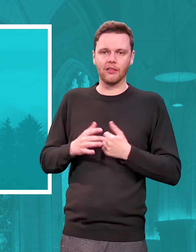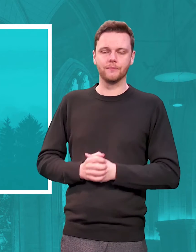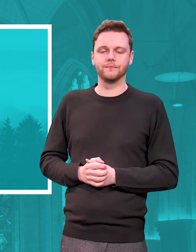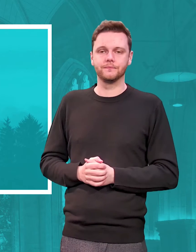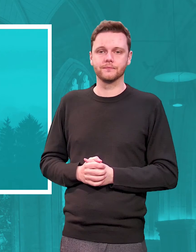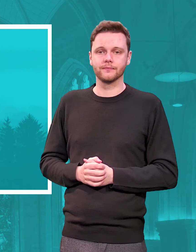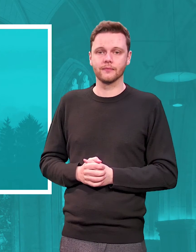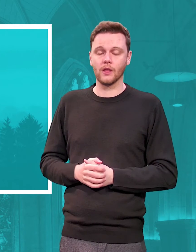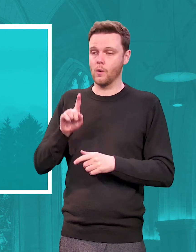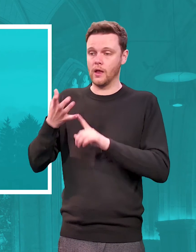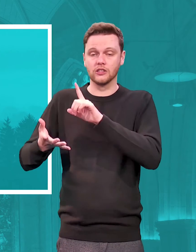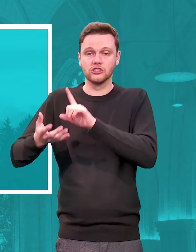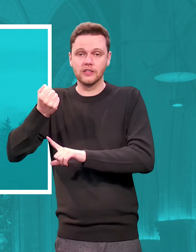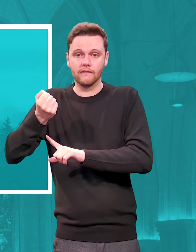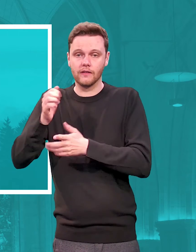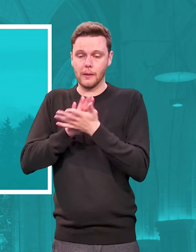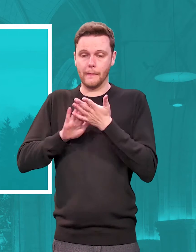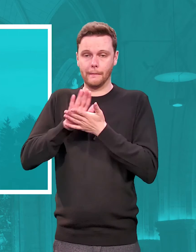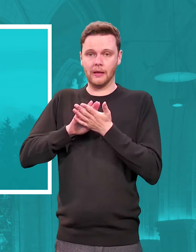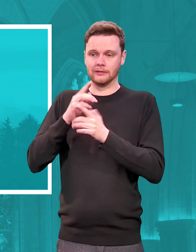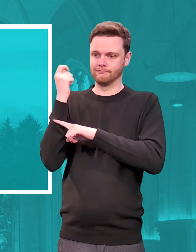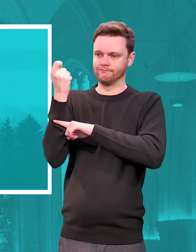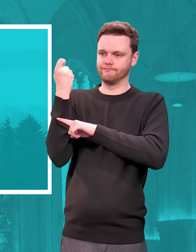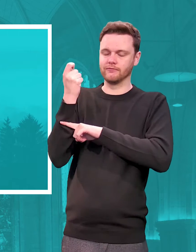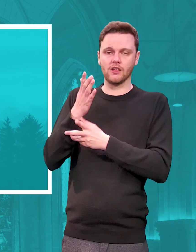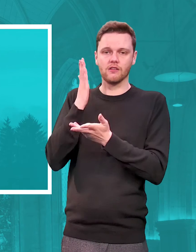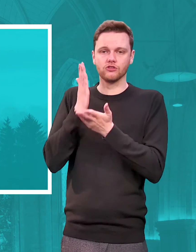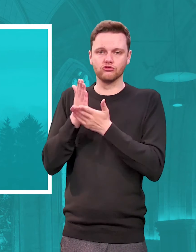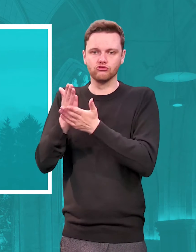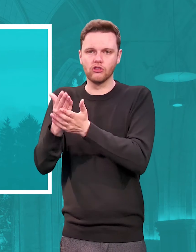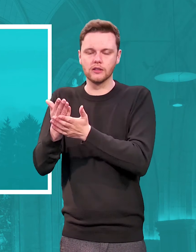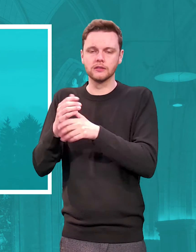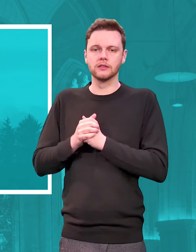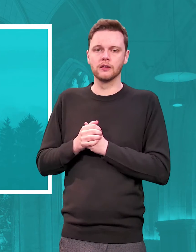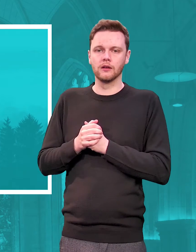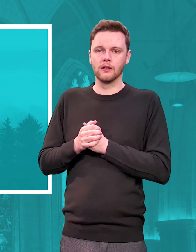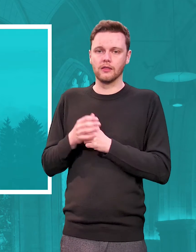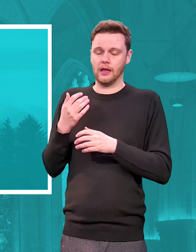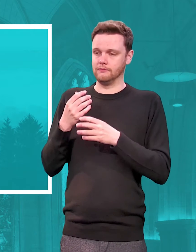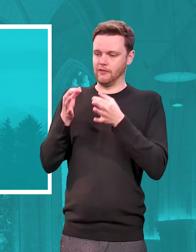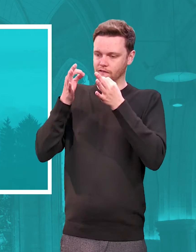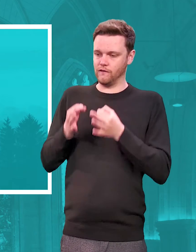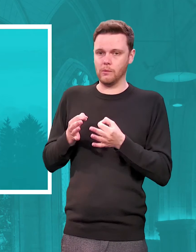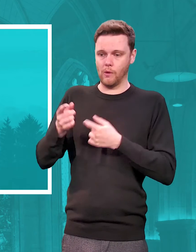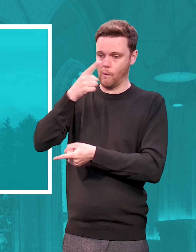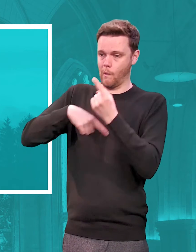the next task will be for the succession trust trustees, to formally transfer all properties to the new trust